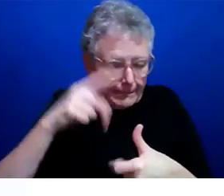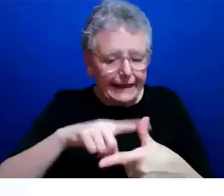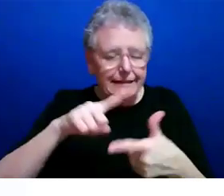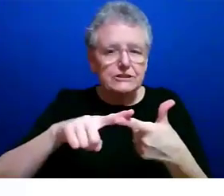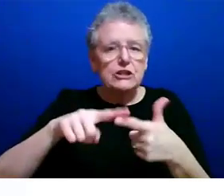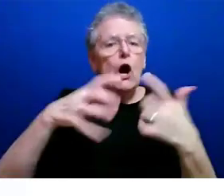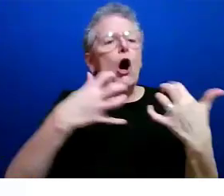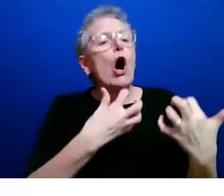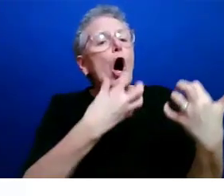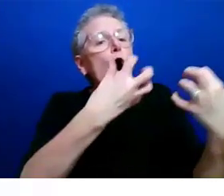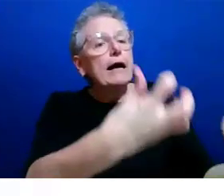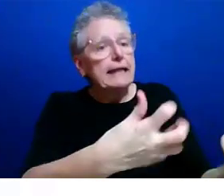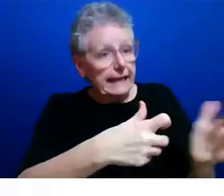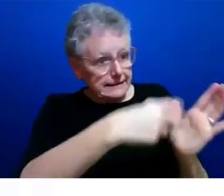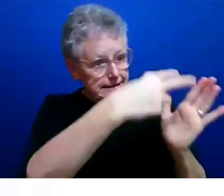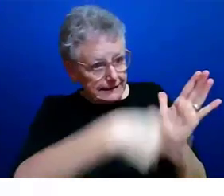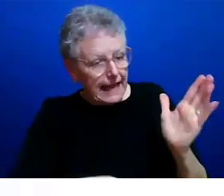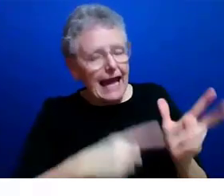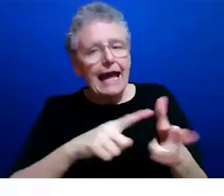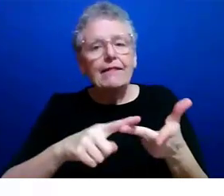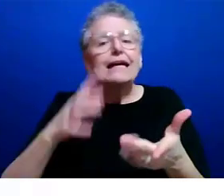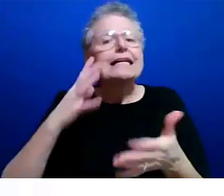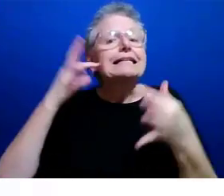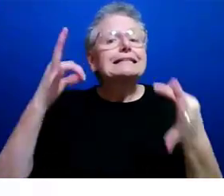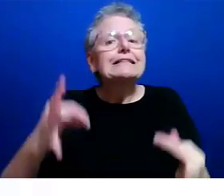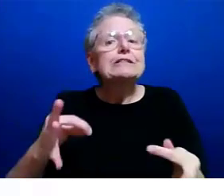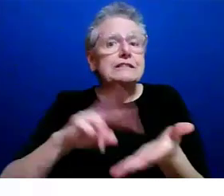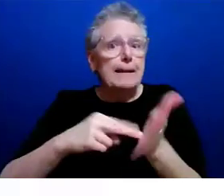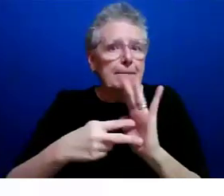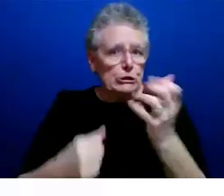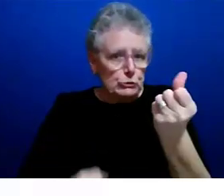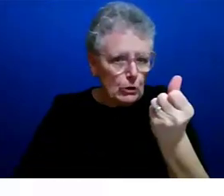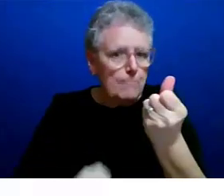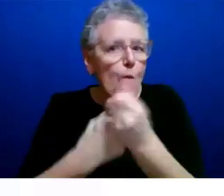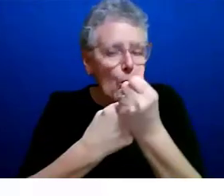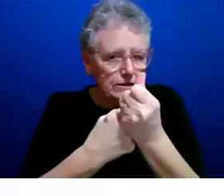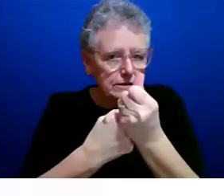and the decisions that it's meant to support.